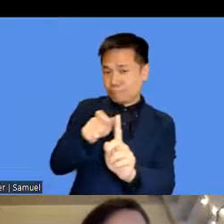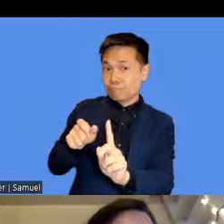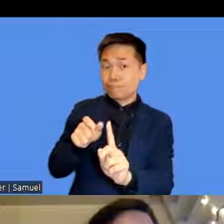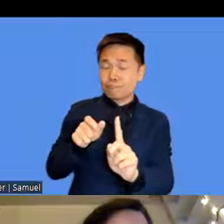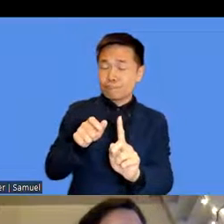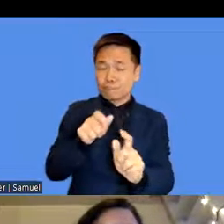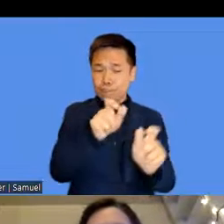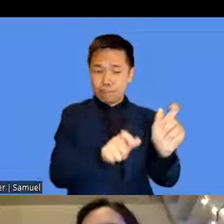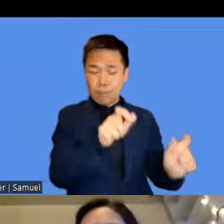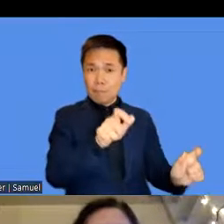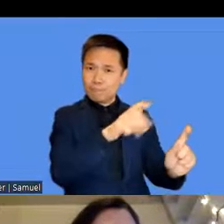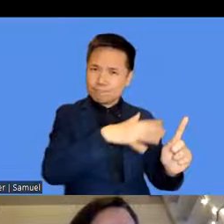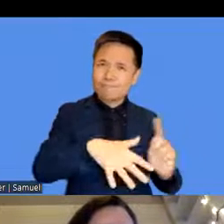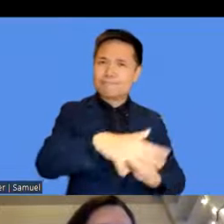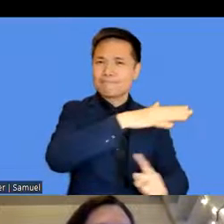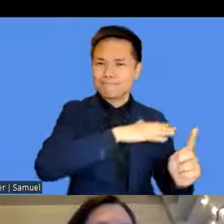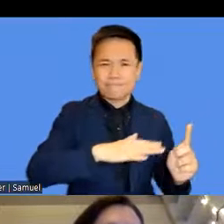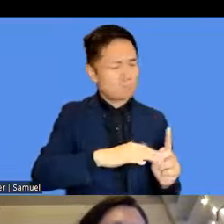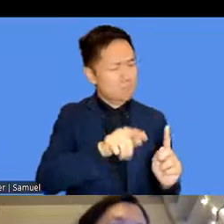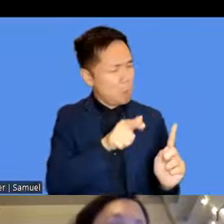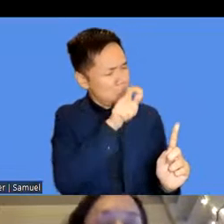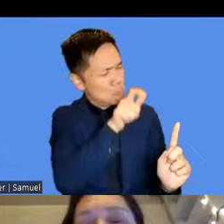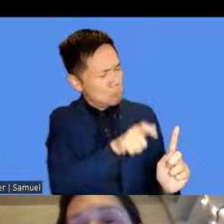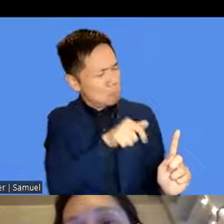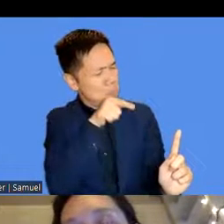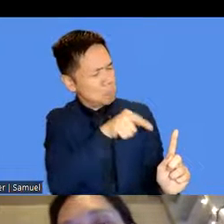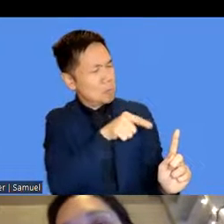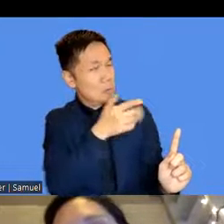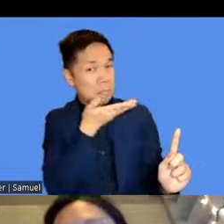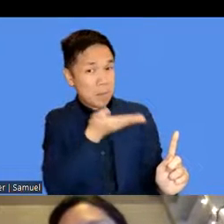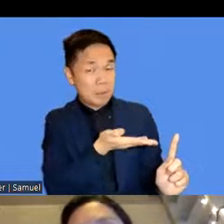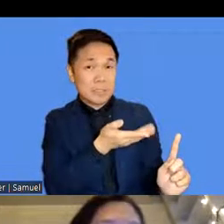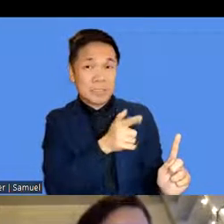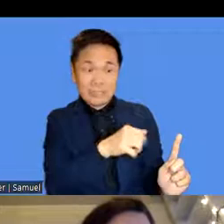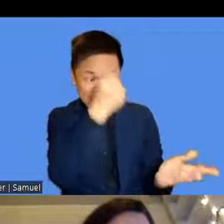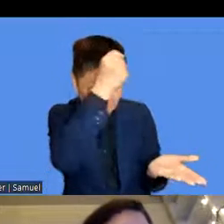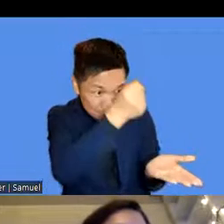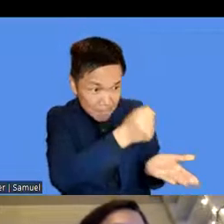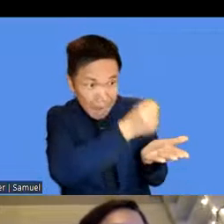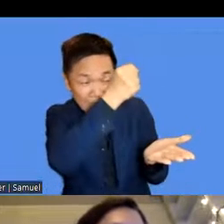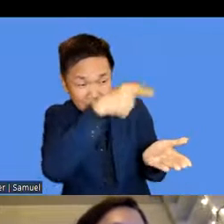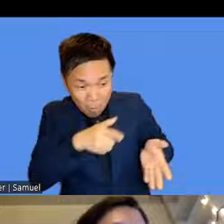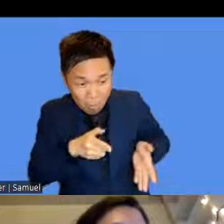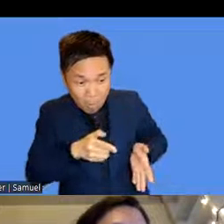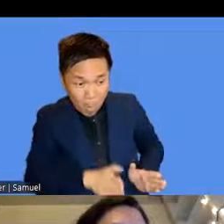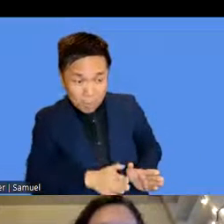implying any connotation related to citizenship or legal status associated with a person's